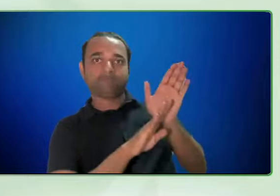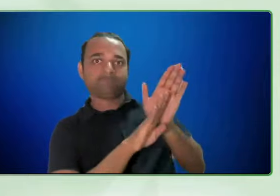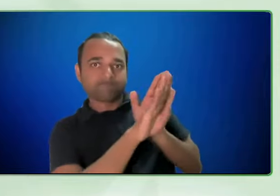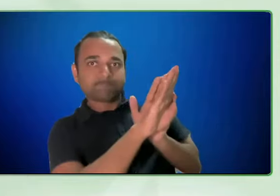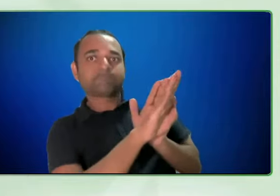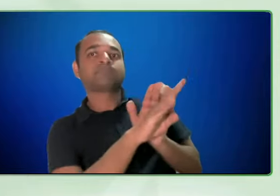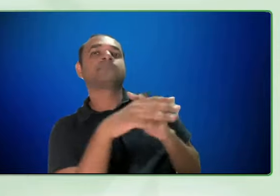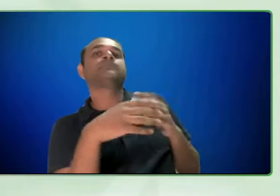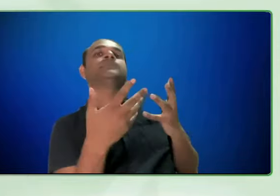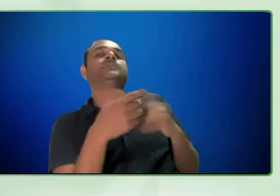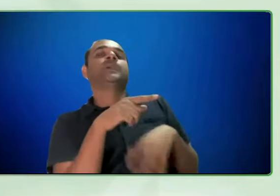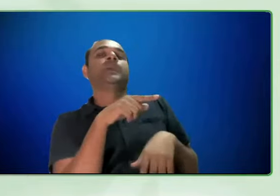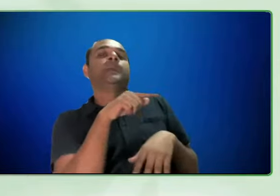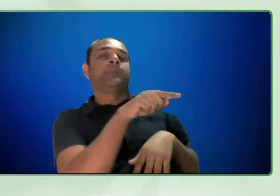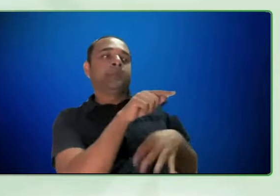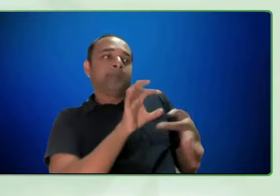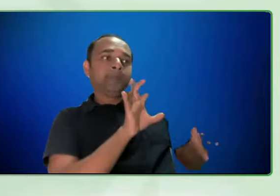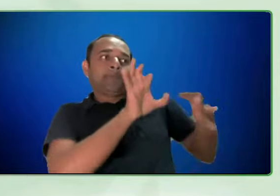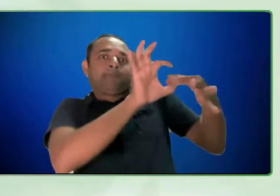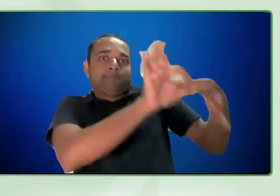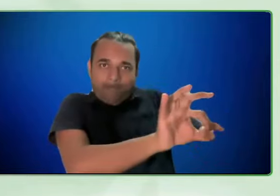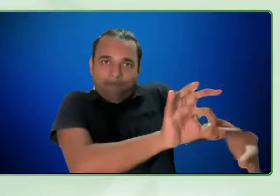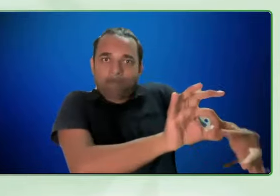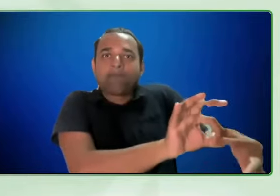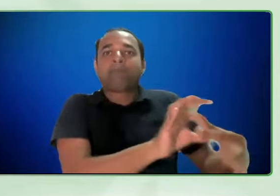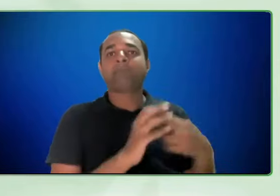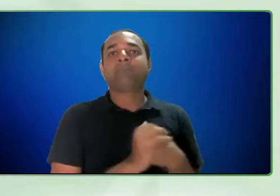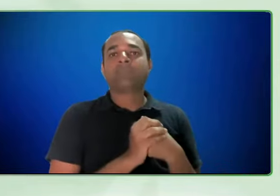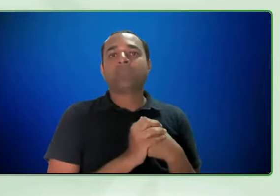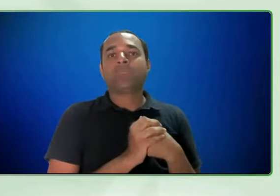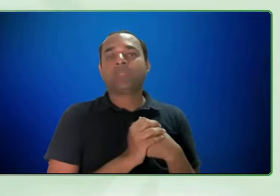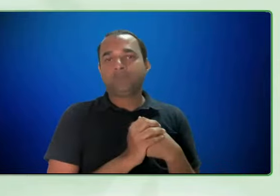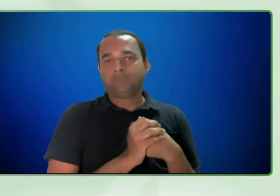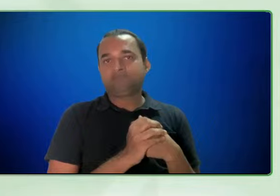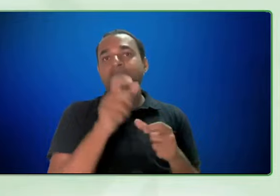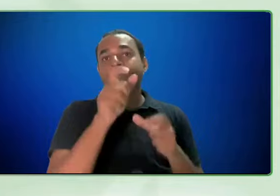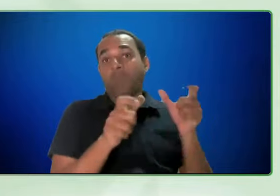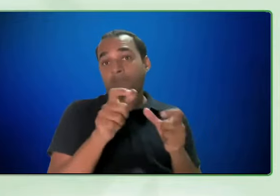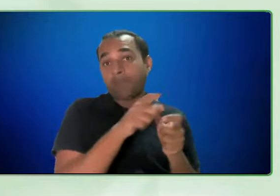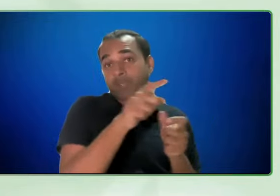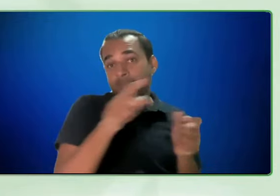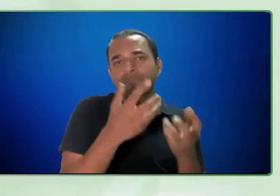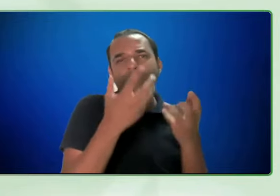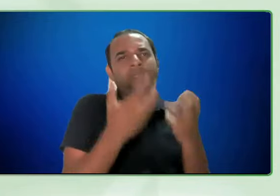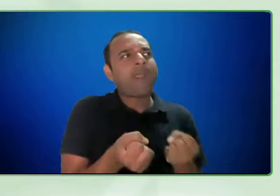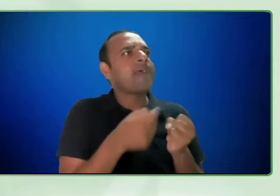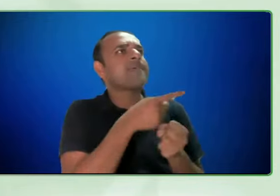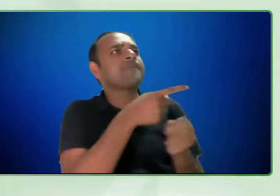Project international and Zero Project India conference. Any last words from your side?